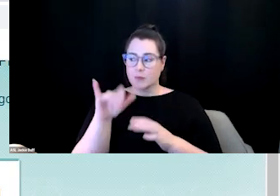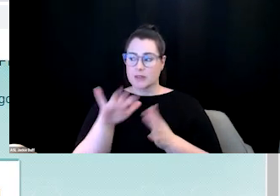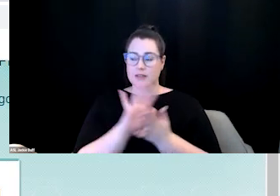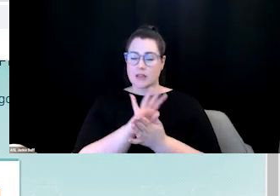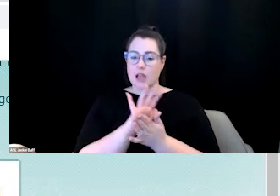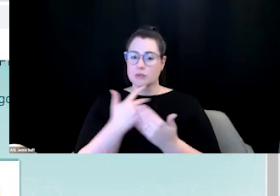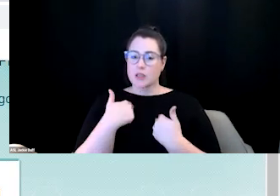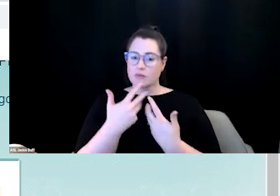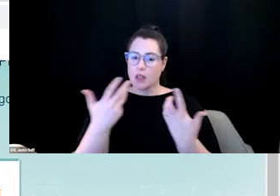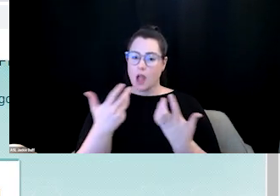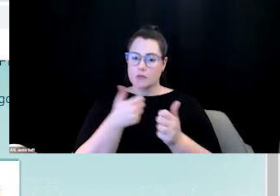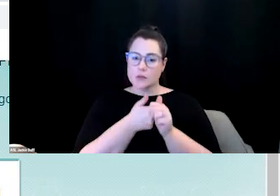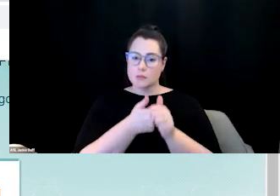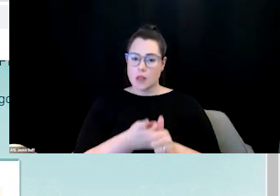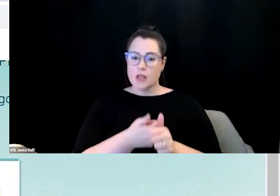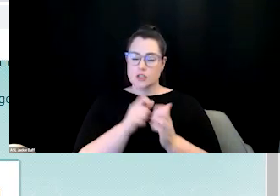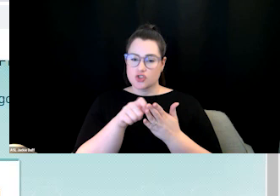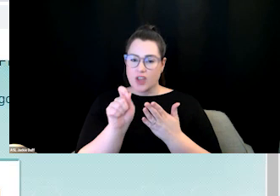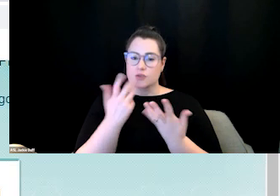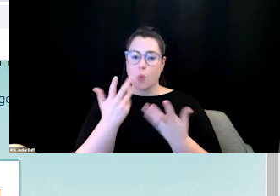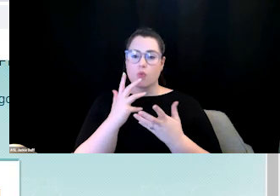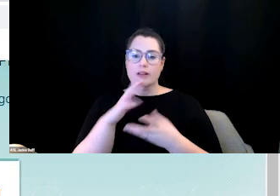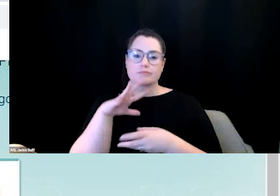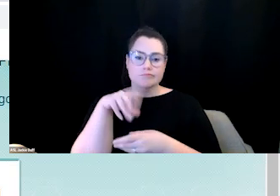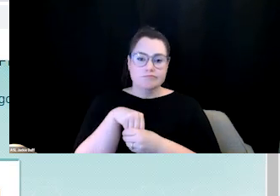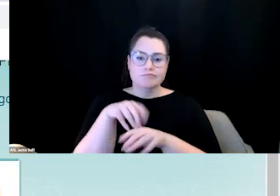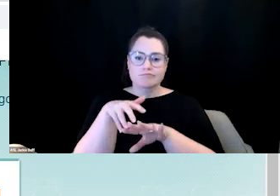of compliance check built in already to it. I know it looks pretty straightforward.